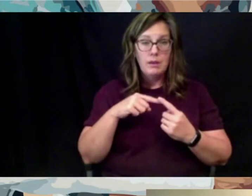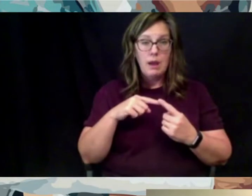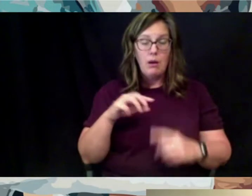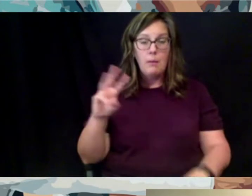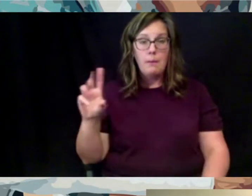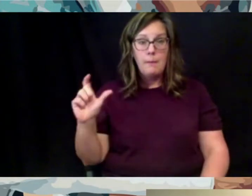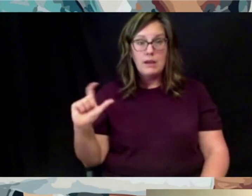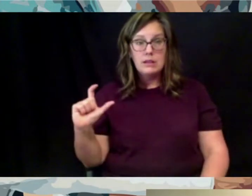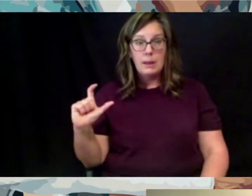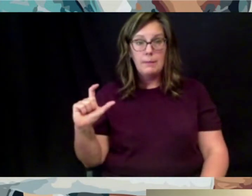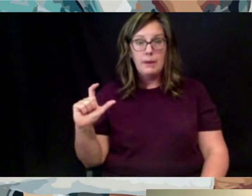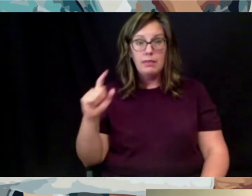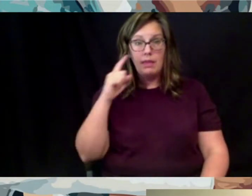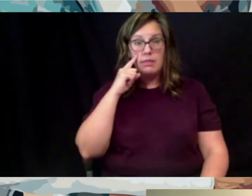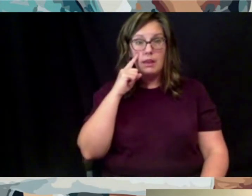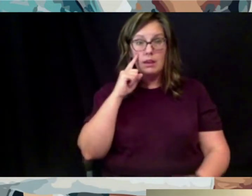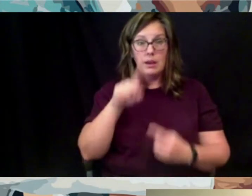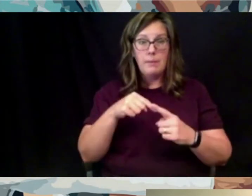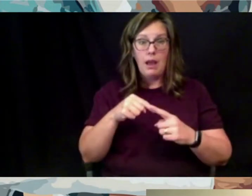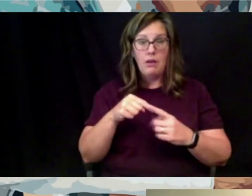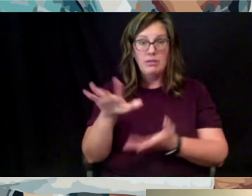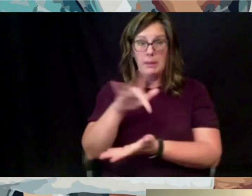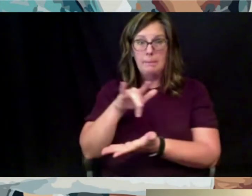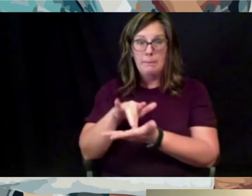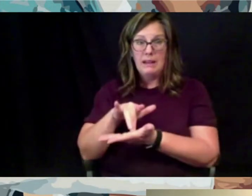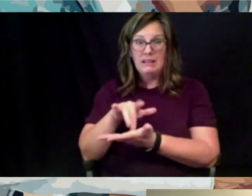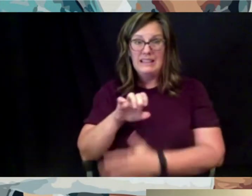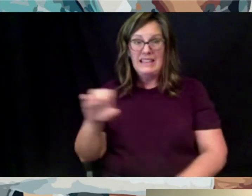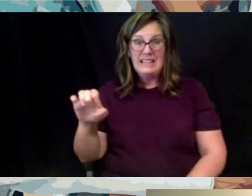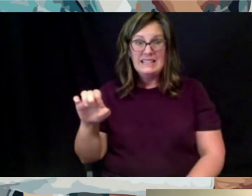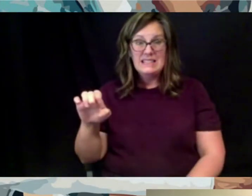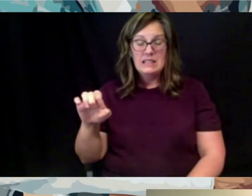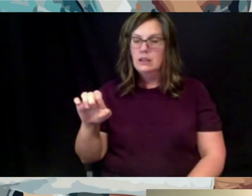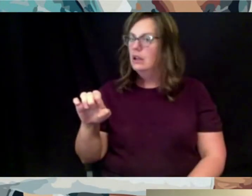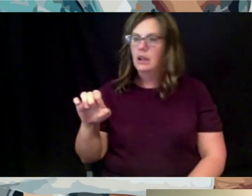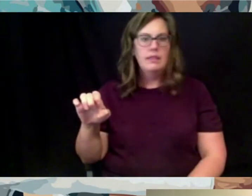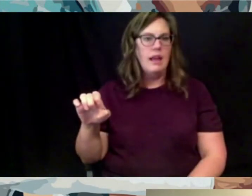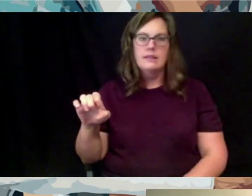connoted with the middle east or arab and that couldn't be further from the truth in fact the